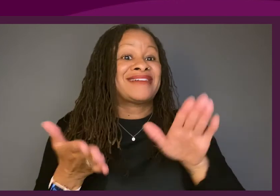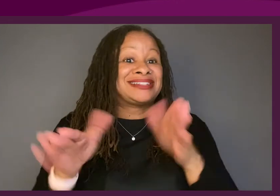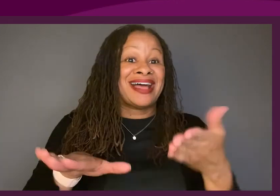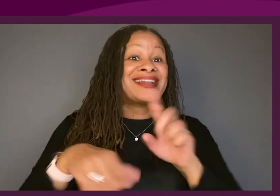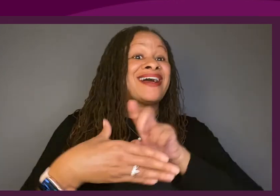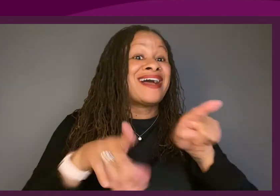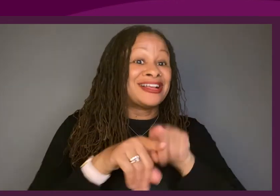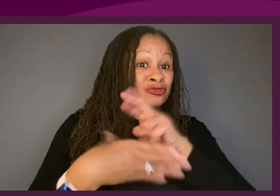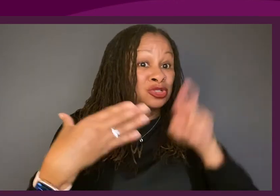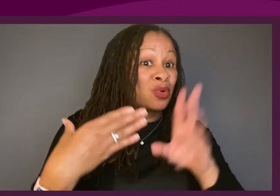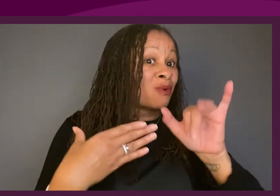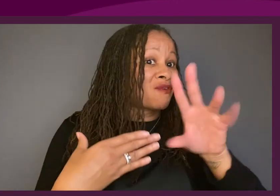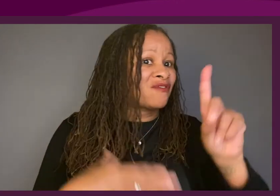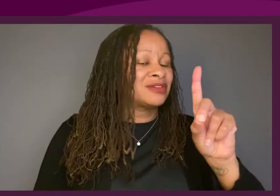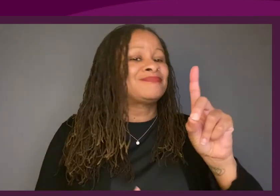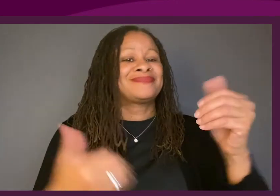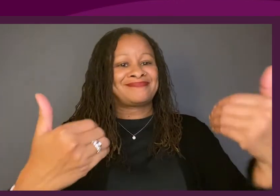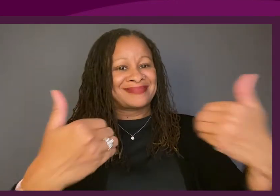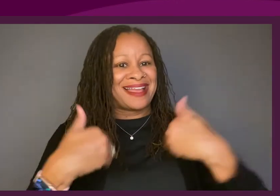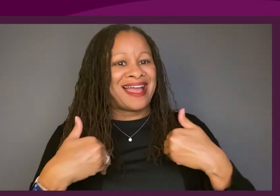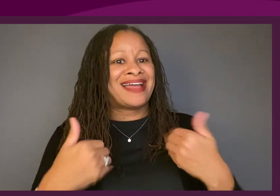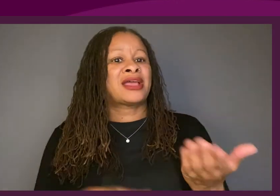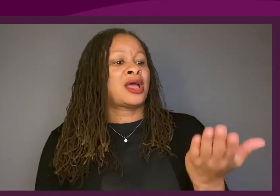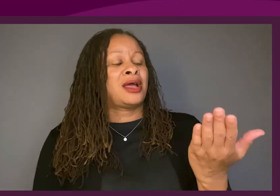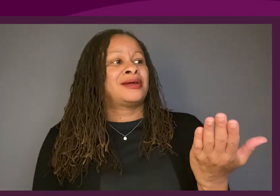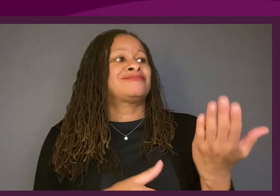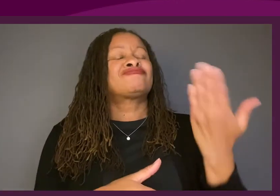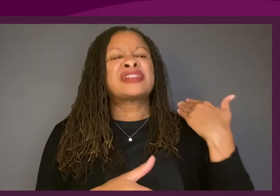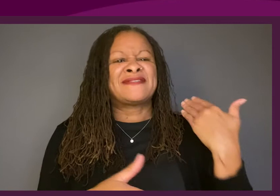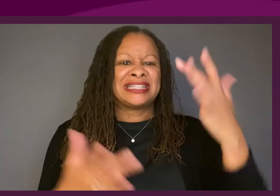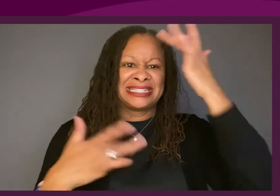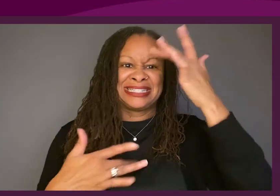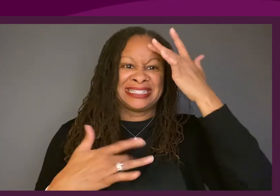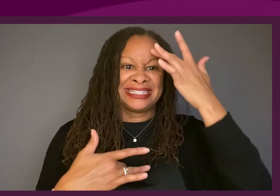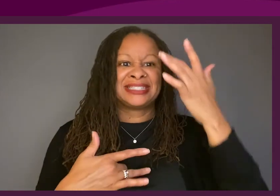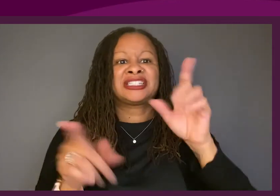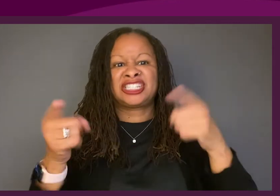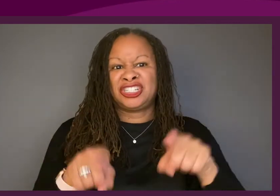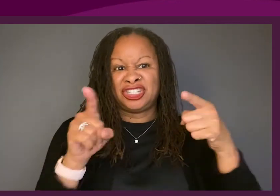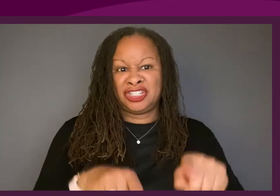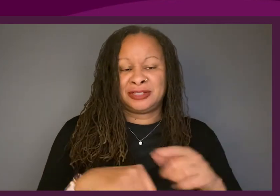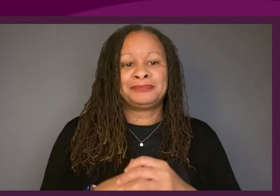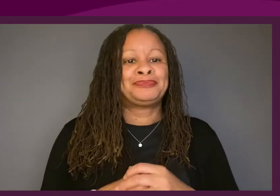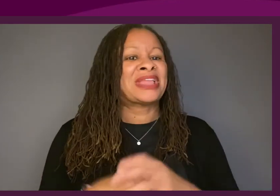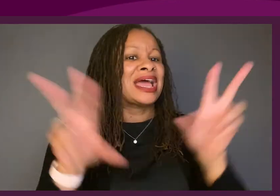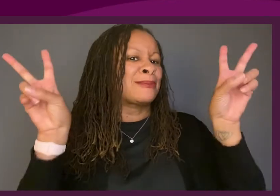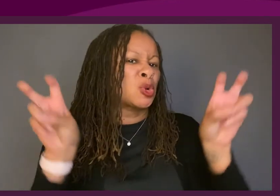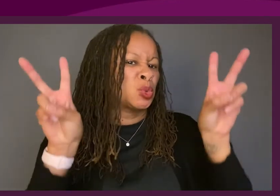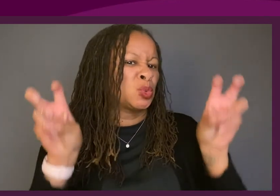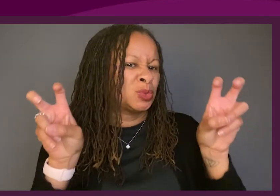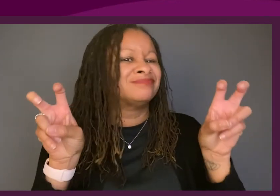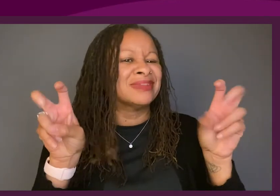I'm making air quotes as I say this, have had comorbidities, and more air quotes.